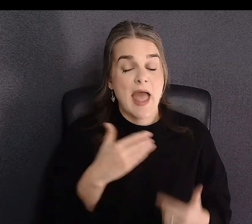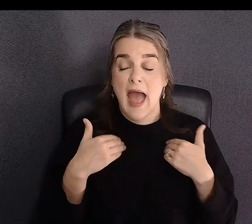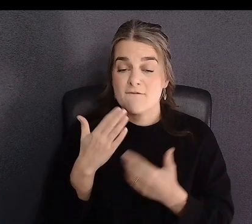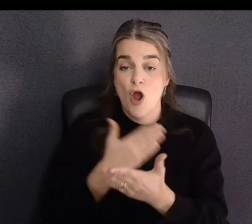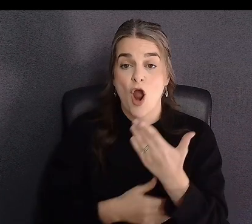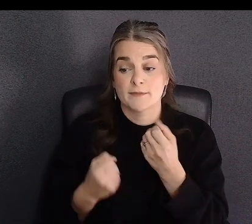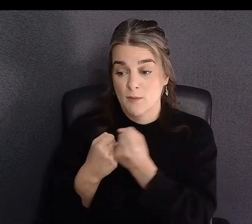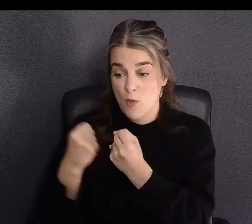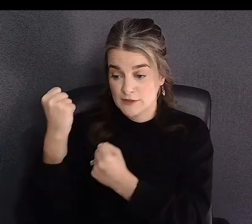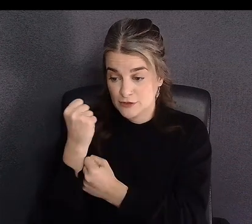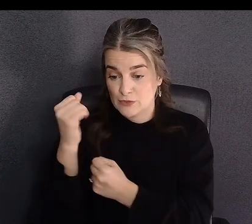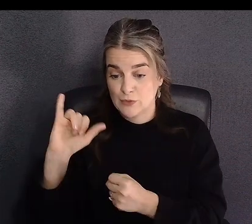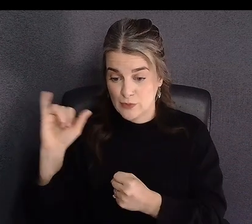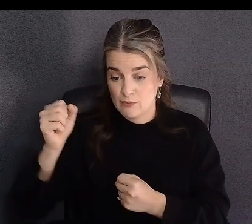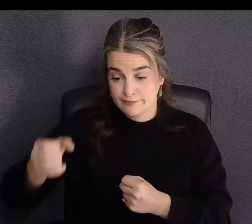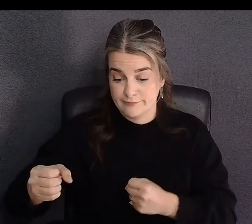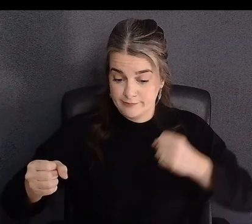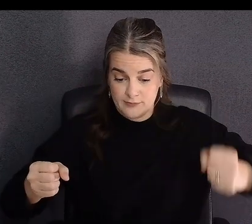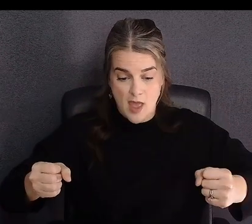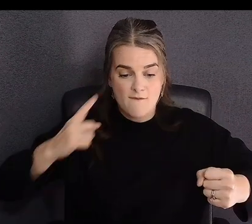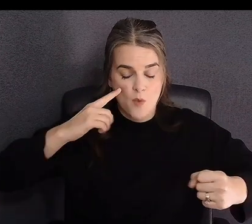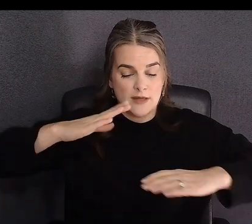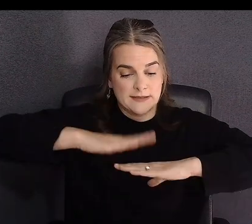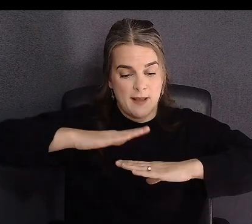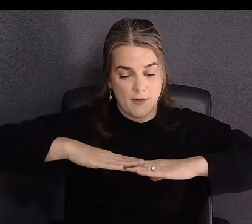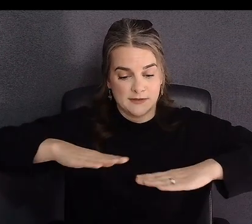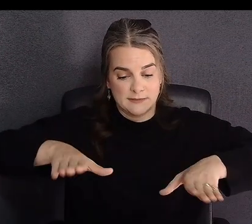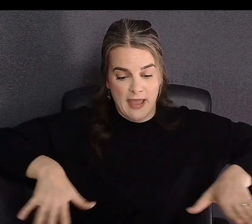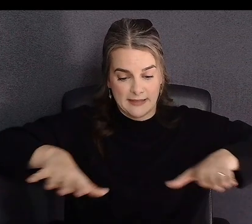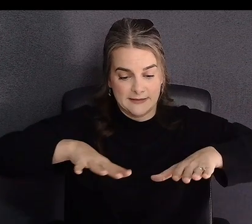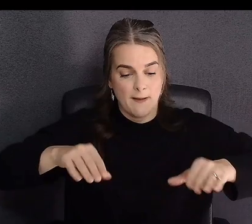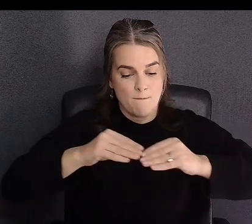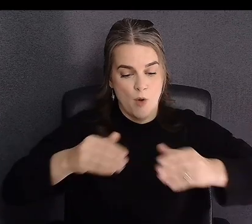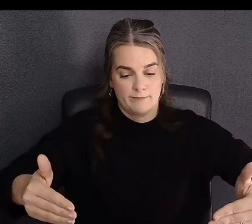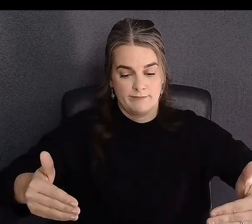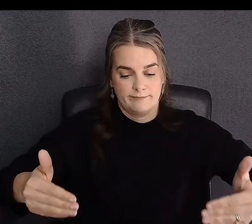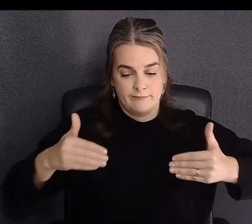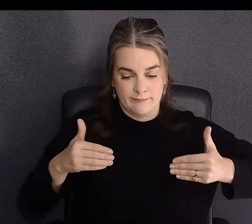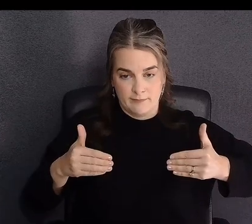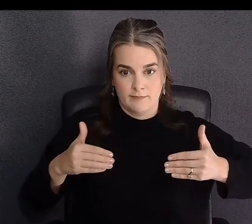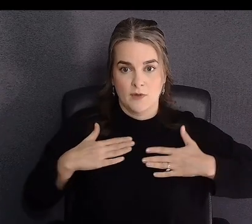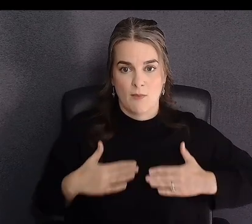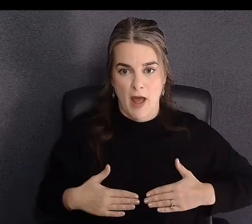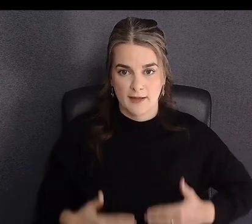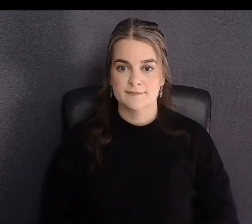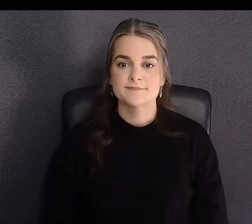that also can be doubled for just tabletop space that's a little bit closer to your body.